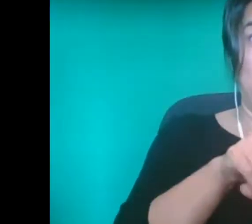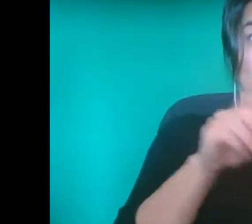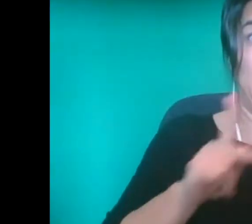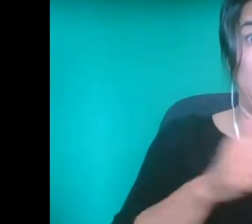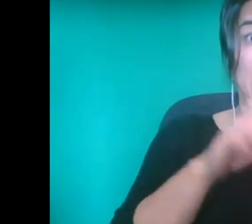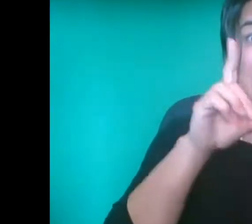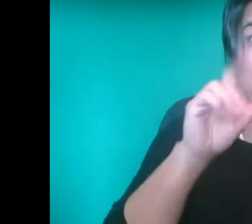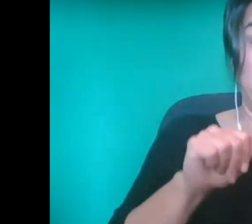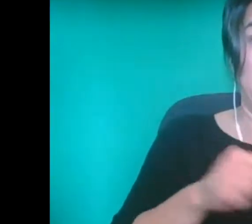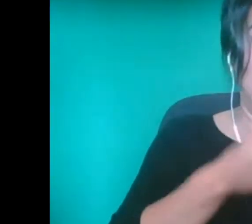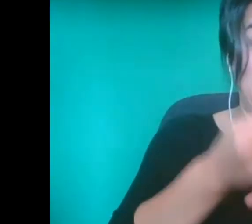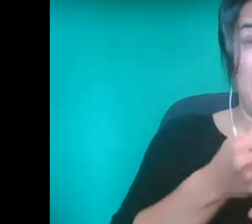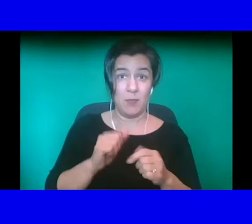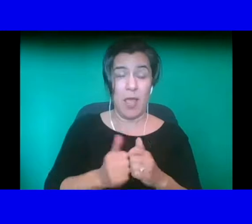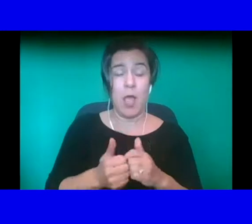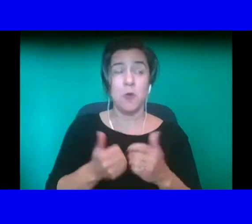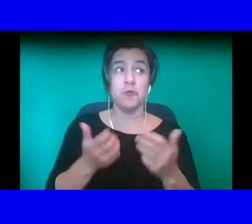It will affect it potentially in terms of timing.